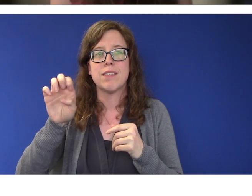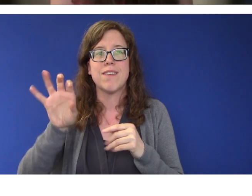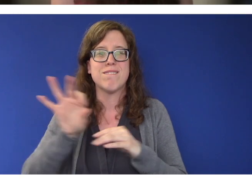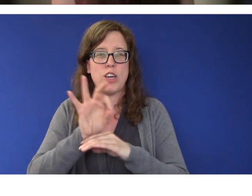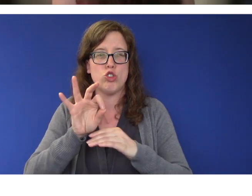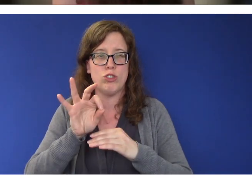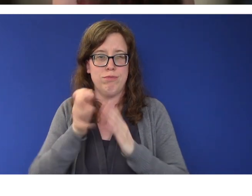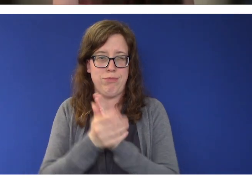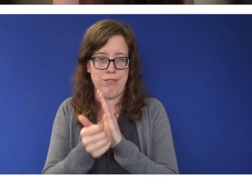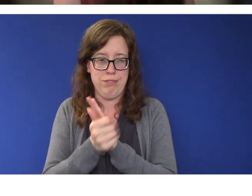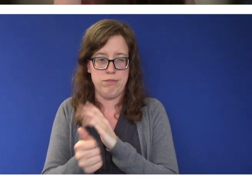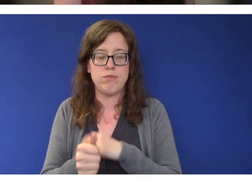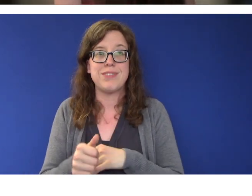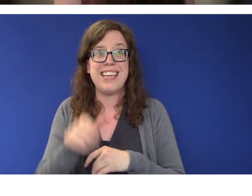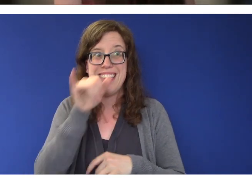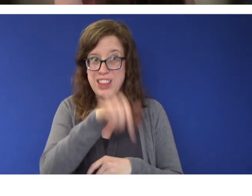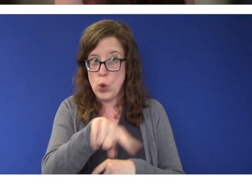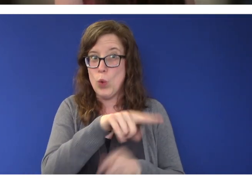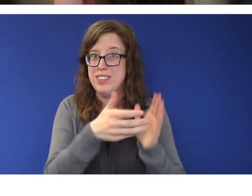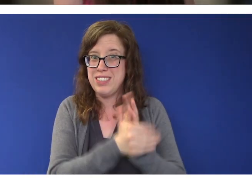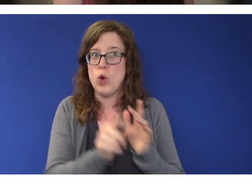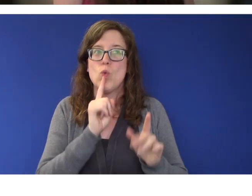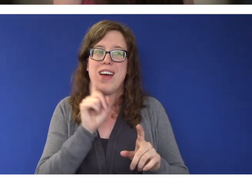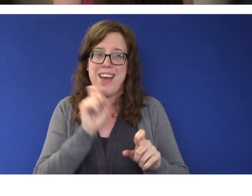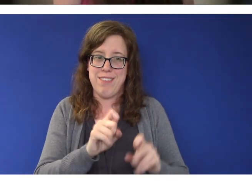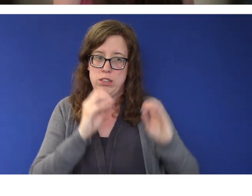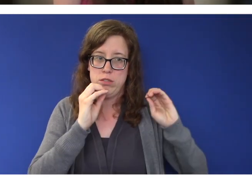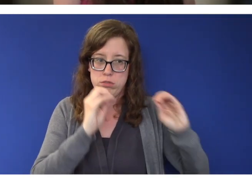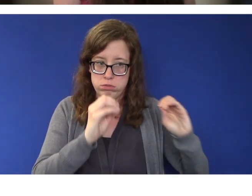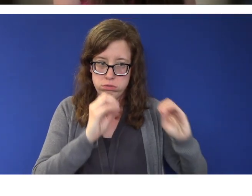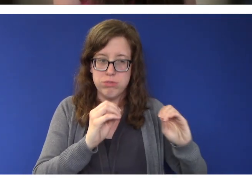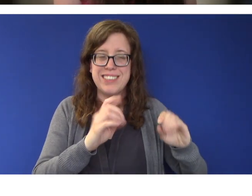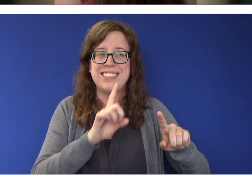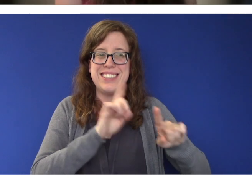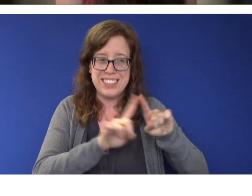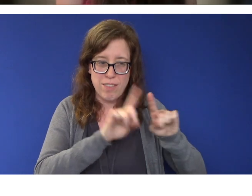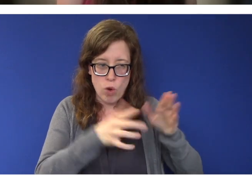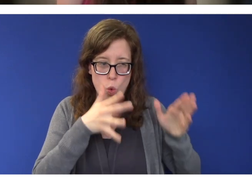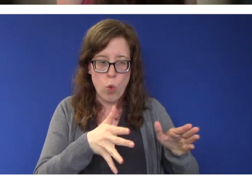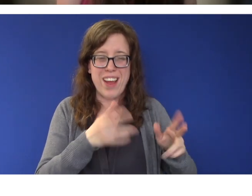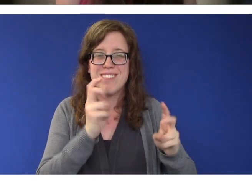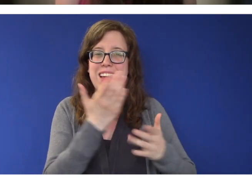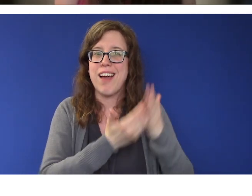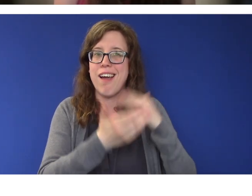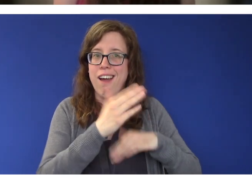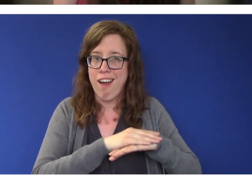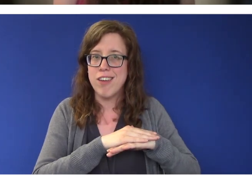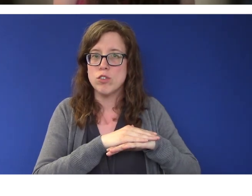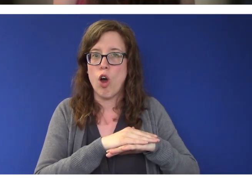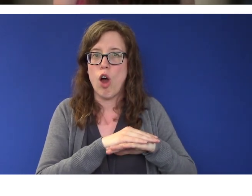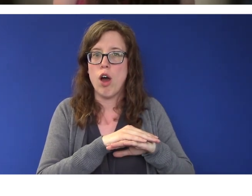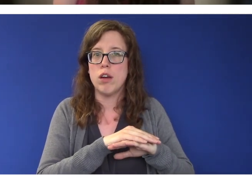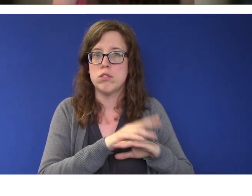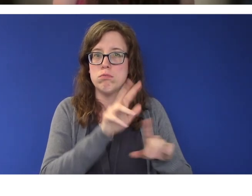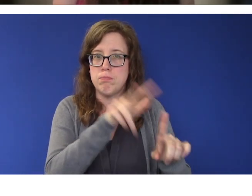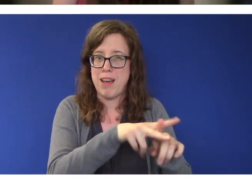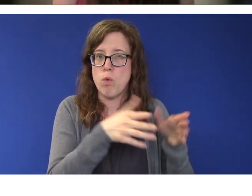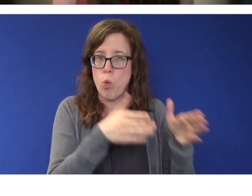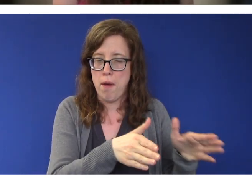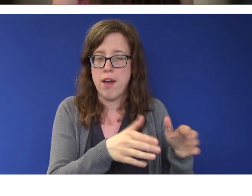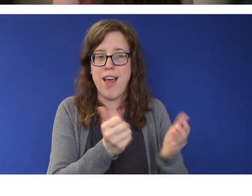These skills really do need to be taught in a meaningful, hands-on way to help that individual